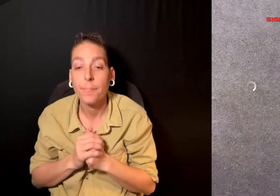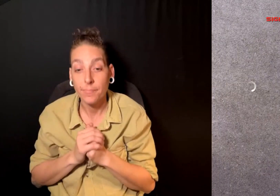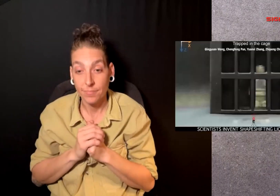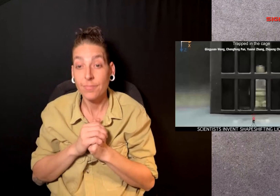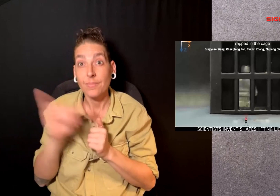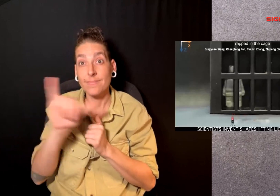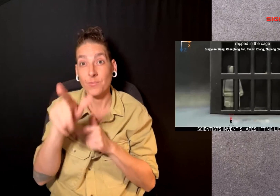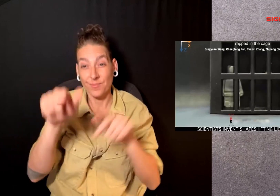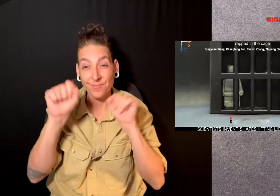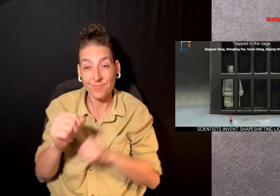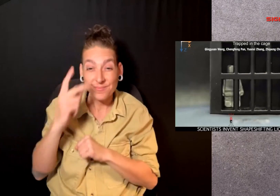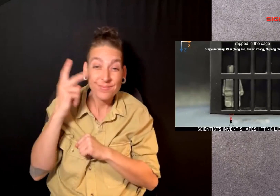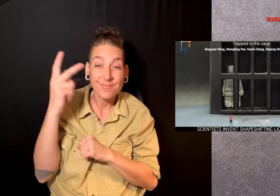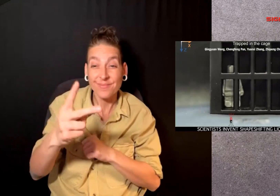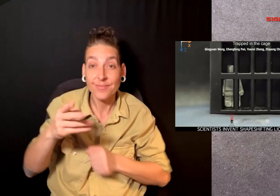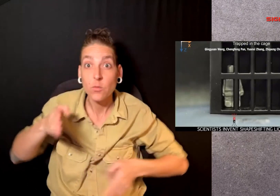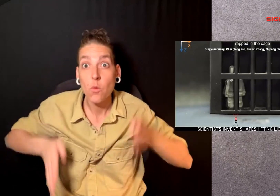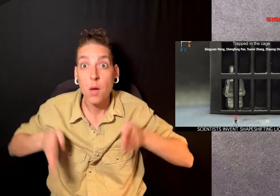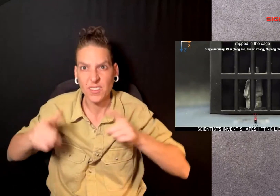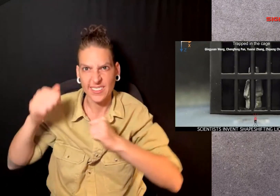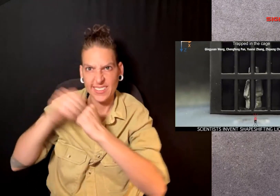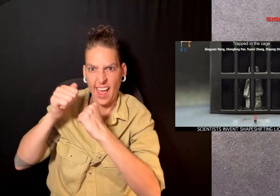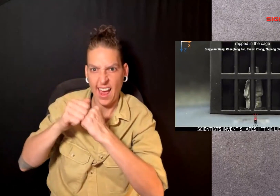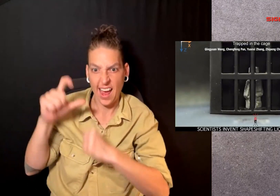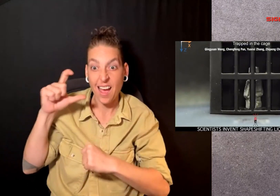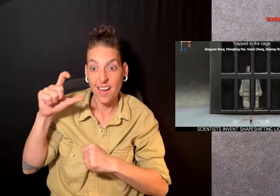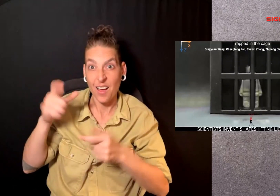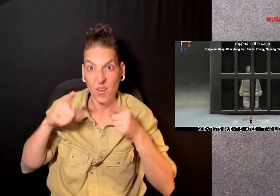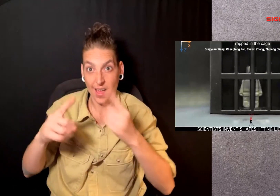as you can see the robot is solid while it's in the cage